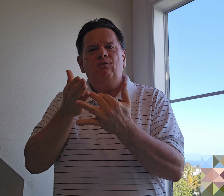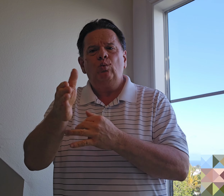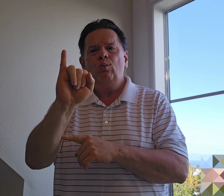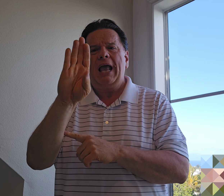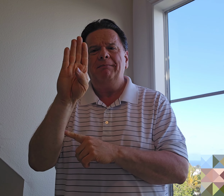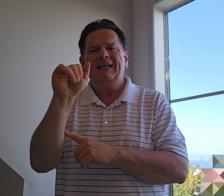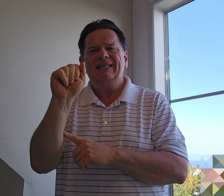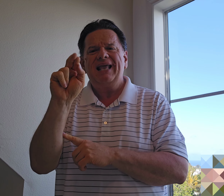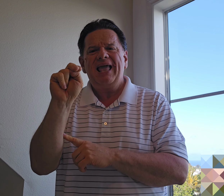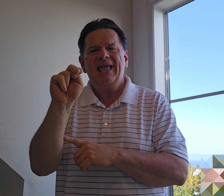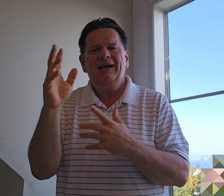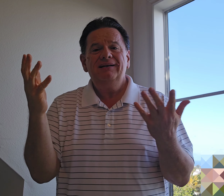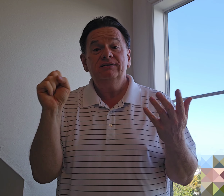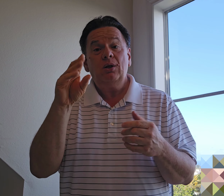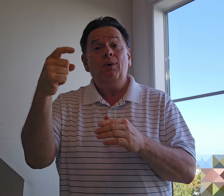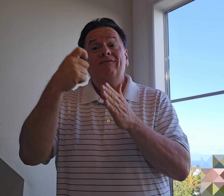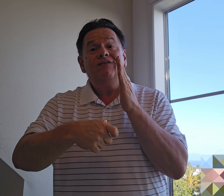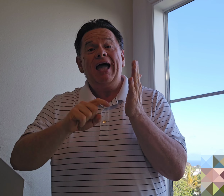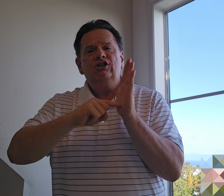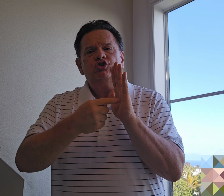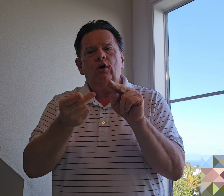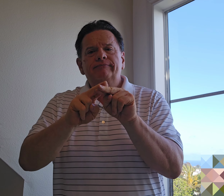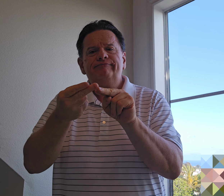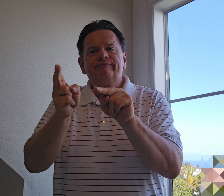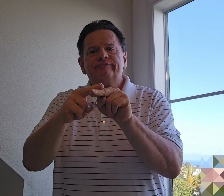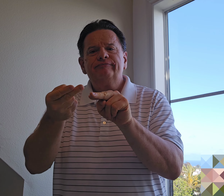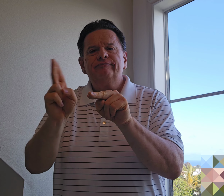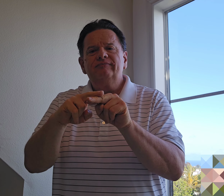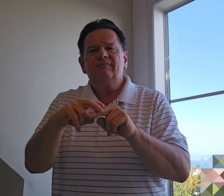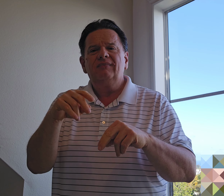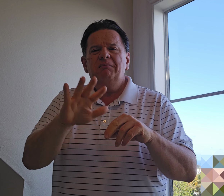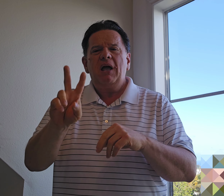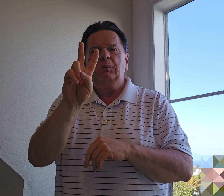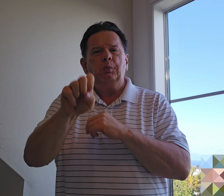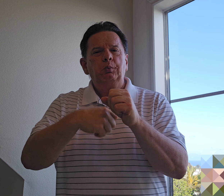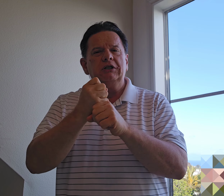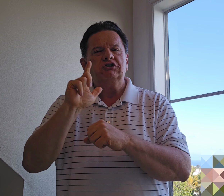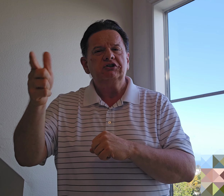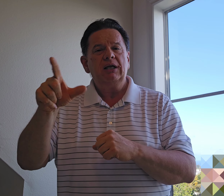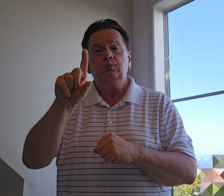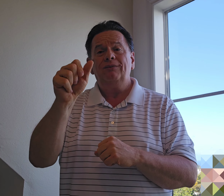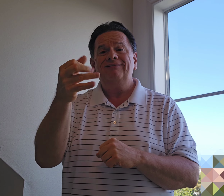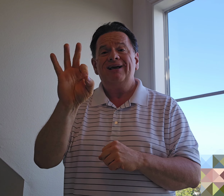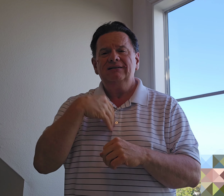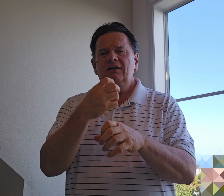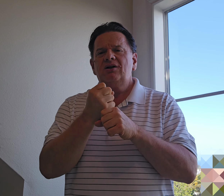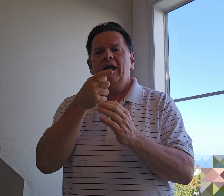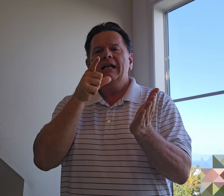Then about two years later, in 2019, I received a letter from a U.S.-based collections agency.